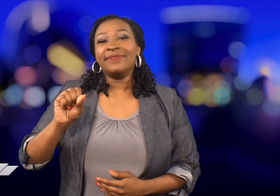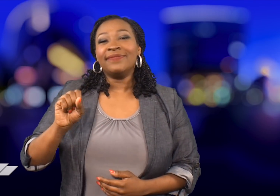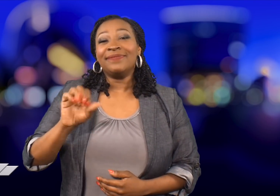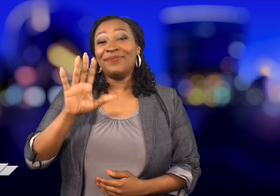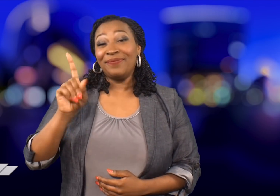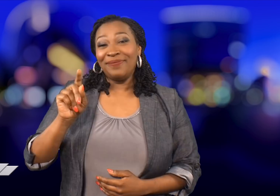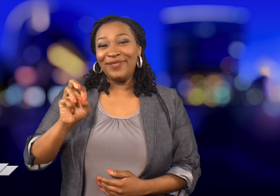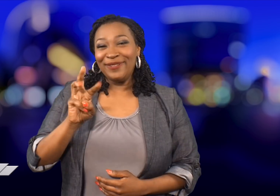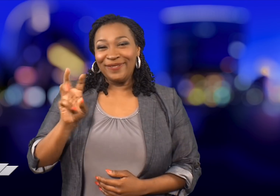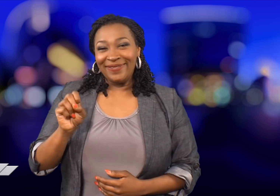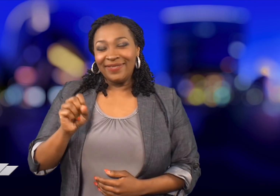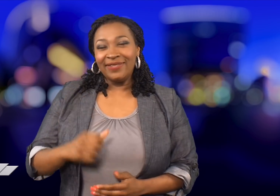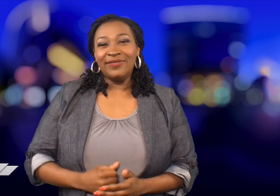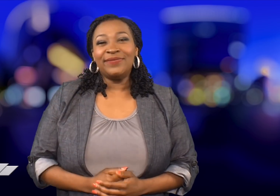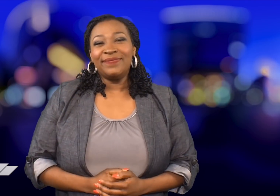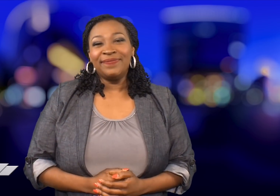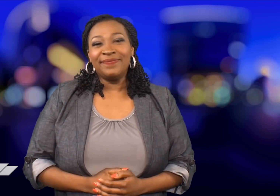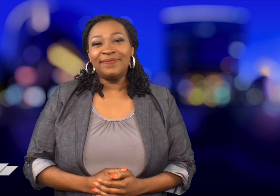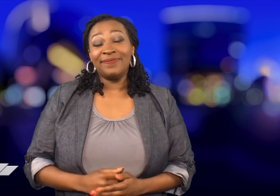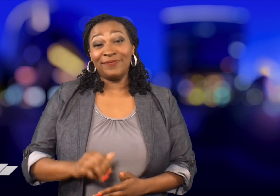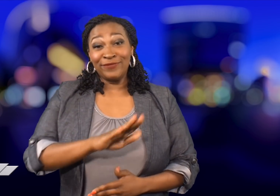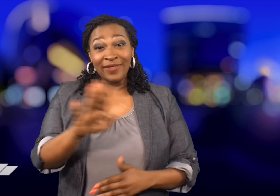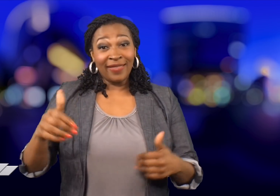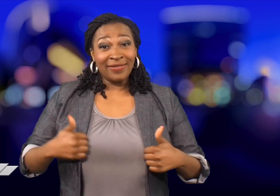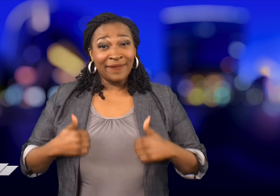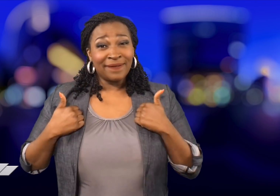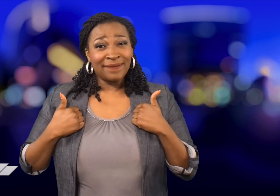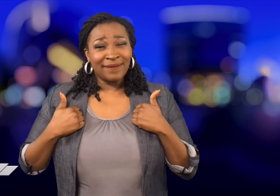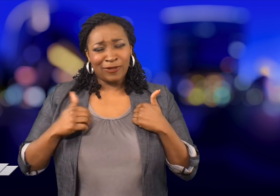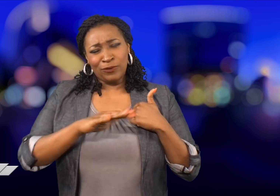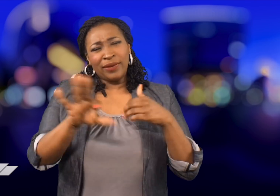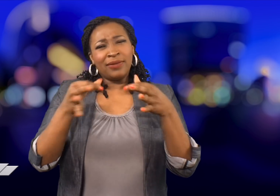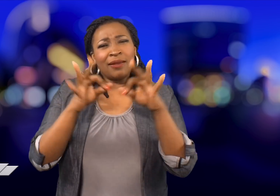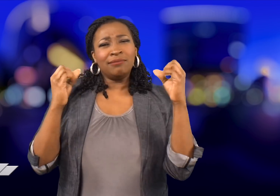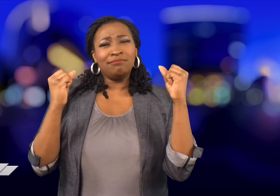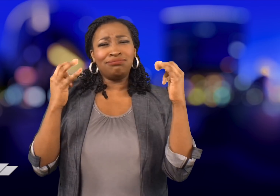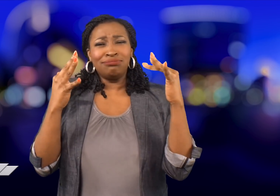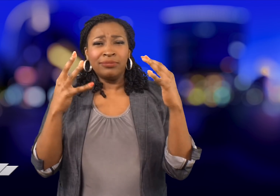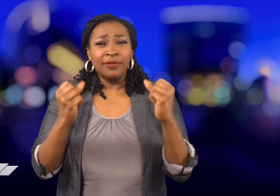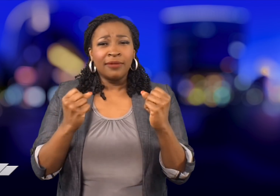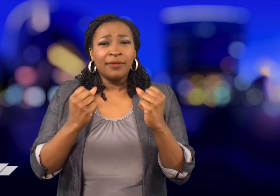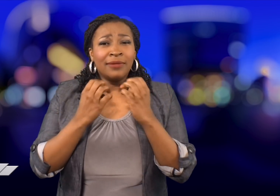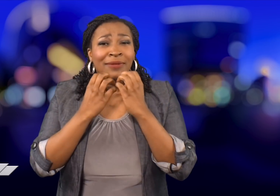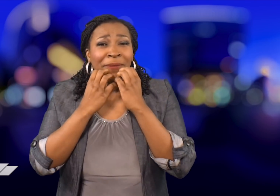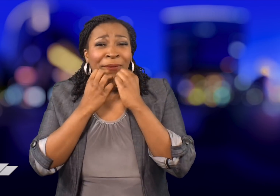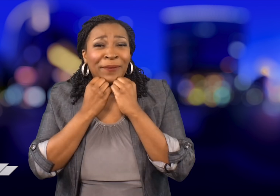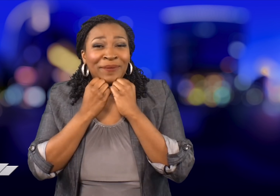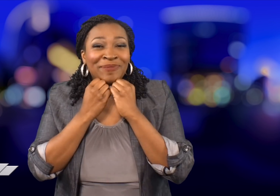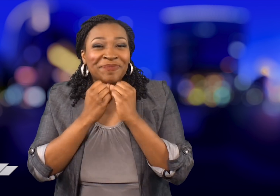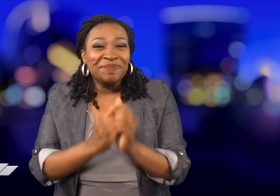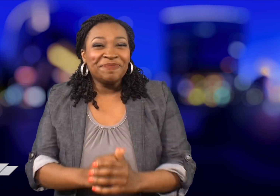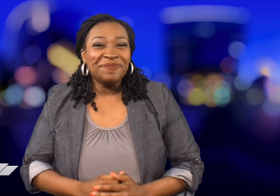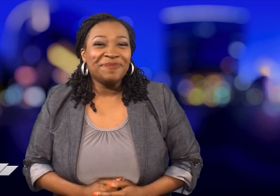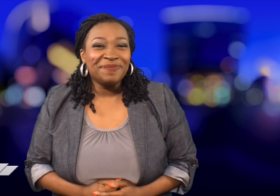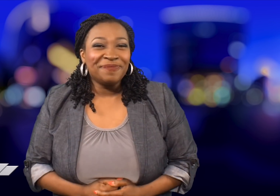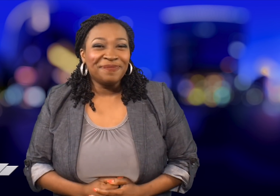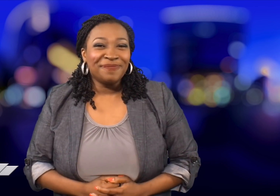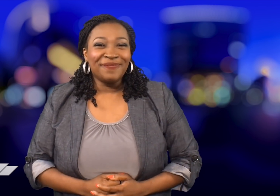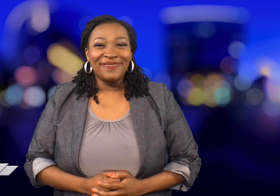Sign1News. Your life. Your language.